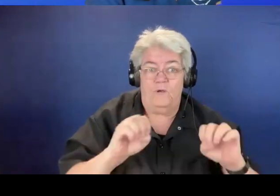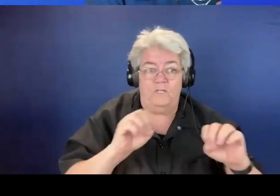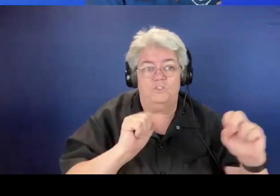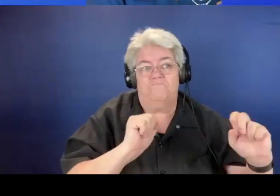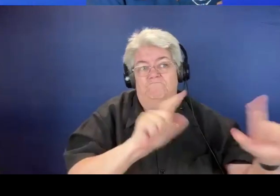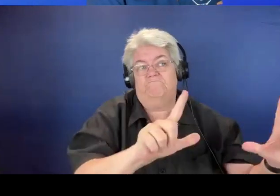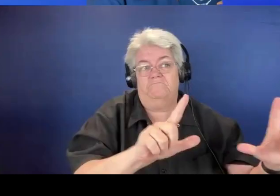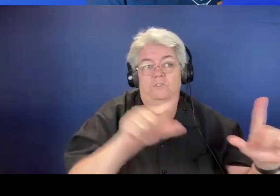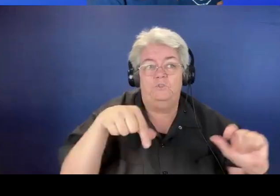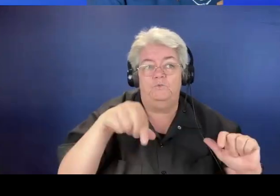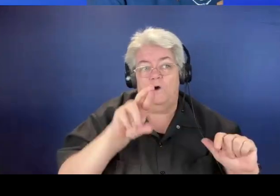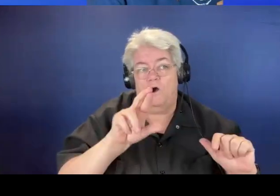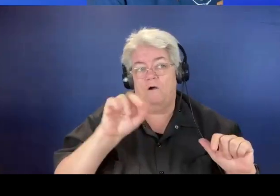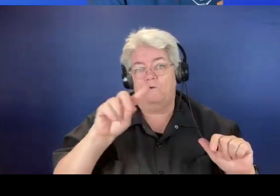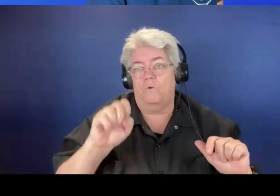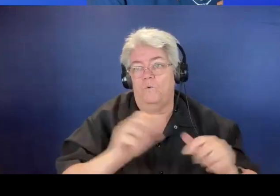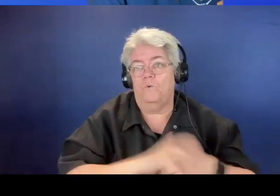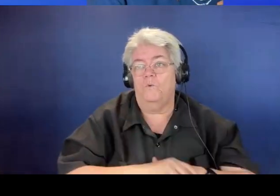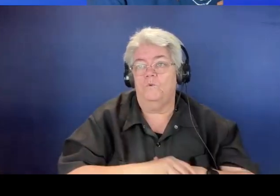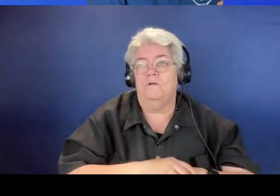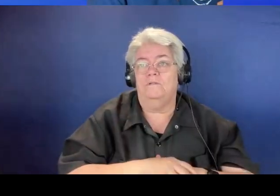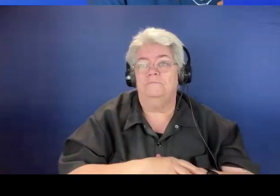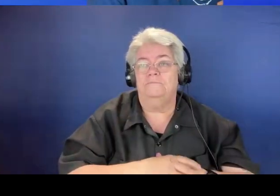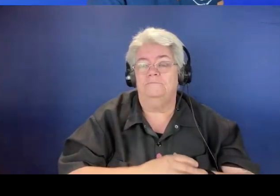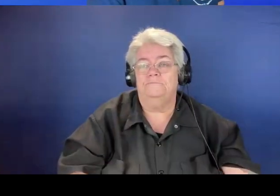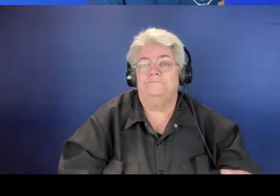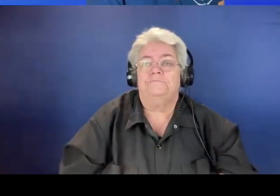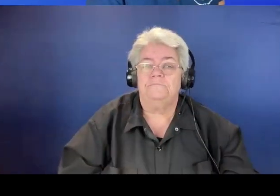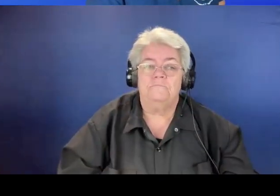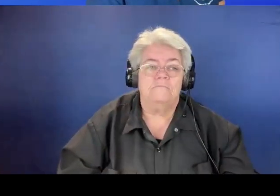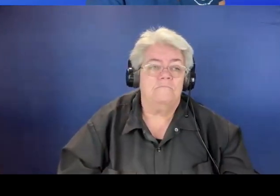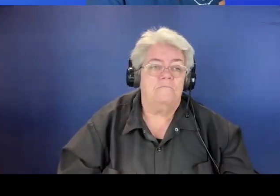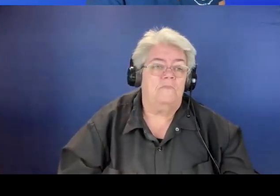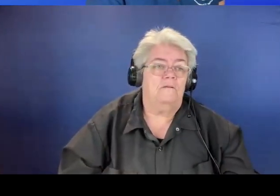codes and all that jazz up for everybody.